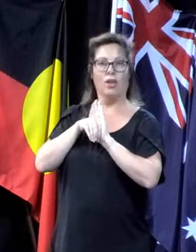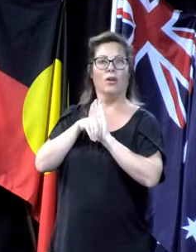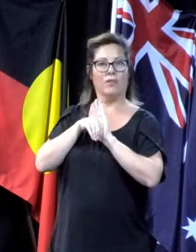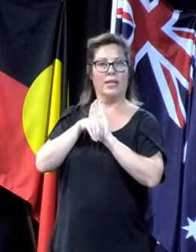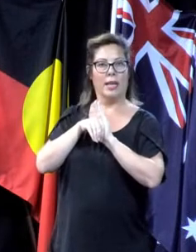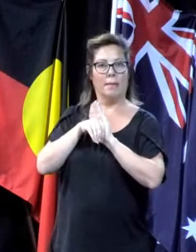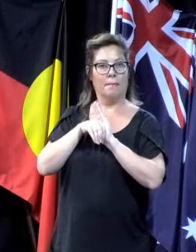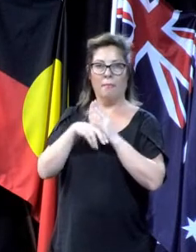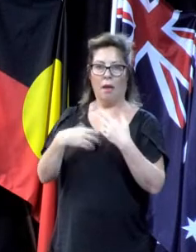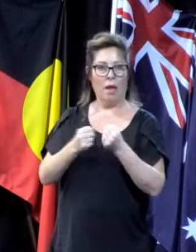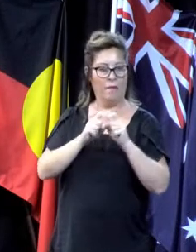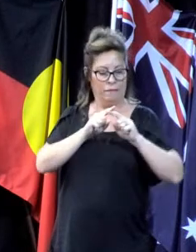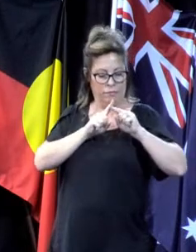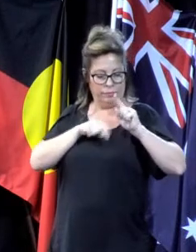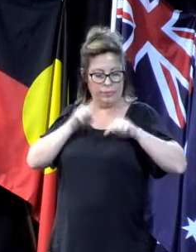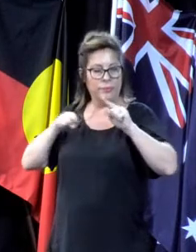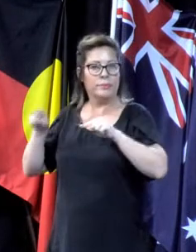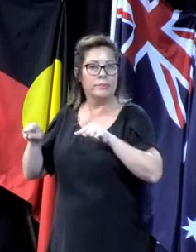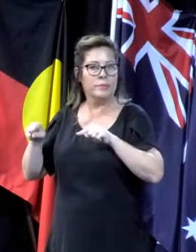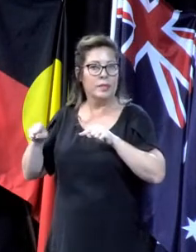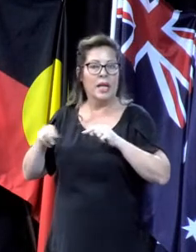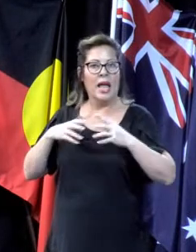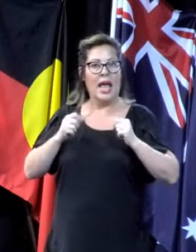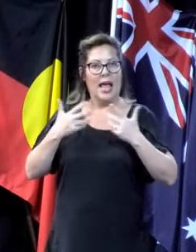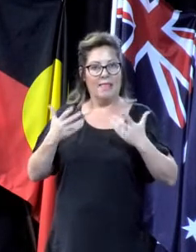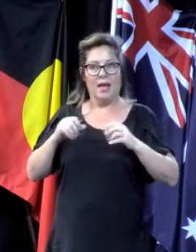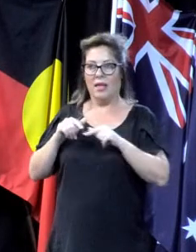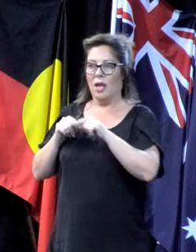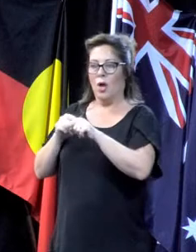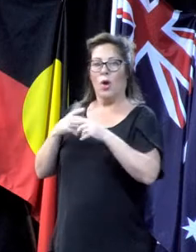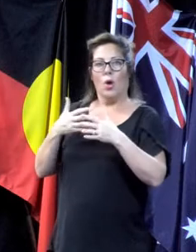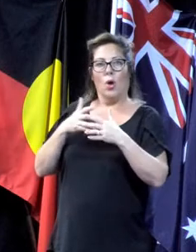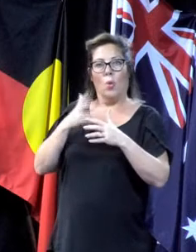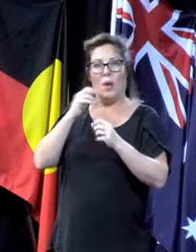about the same content at different levels of complexity and that we can provide different access points